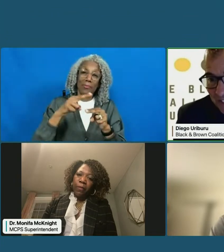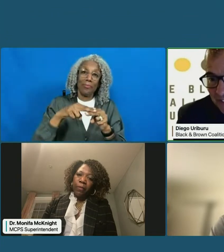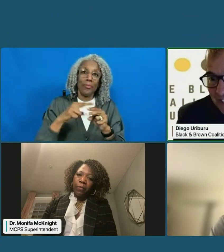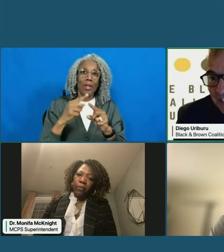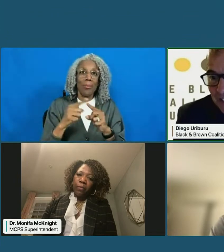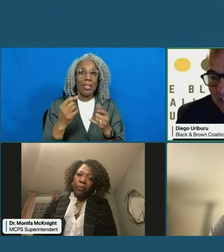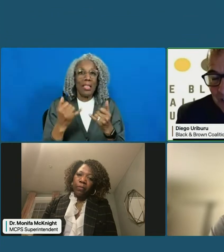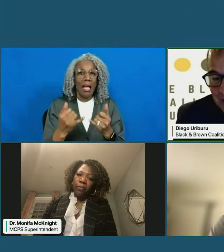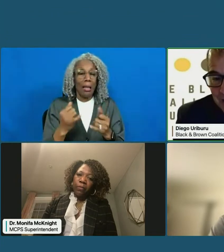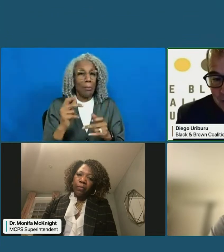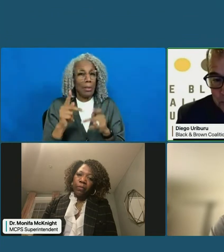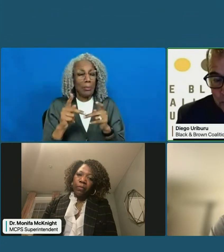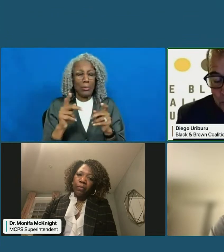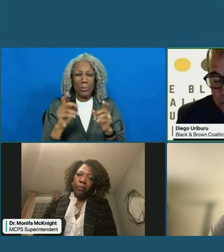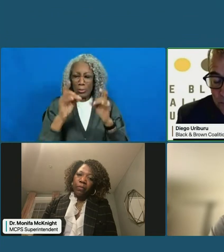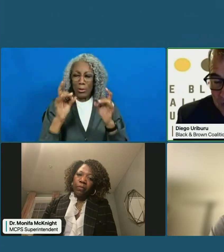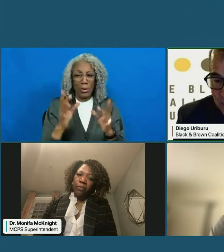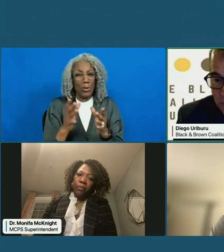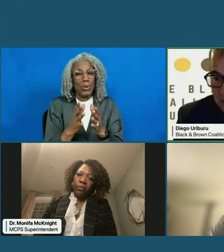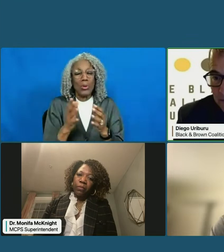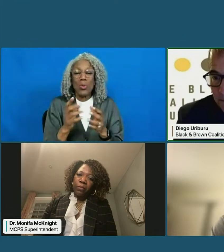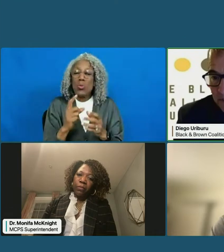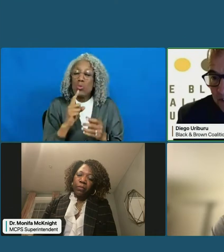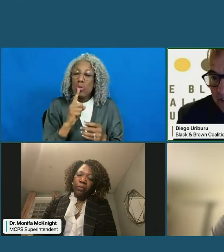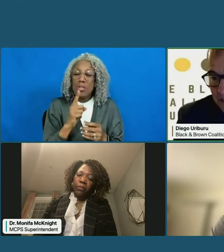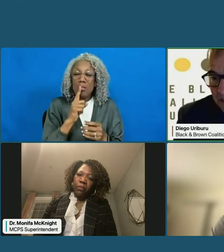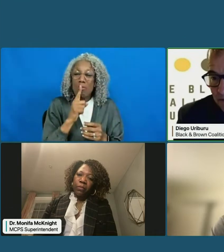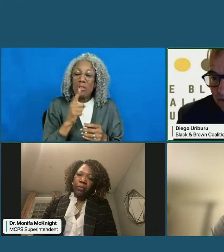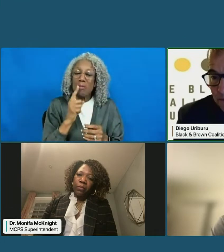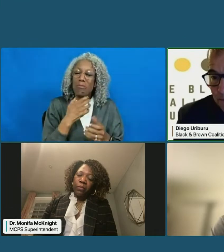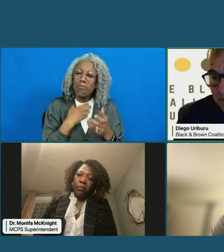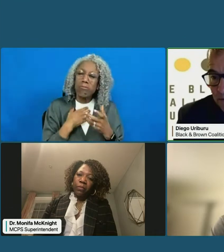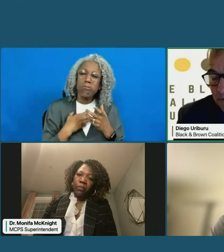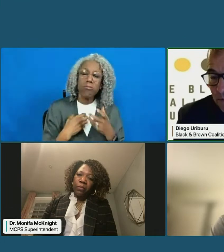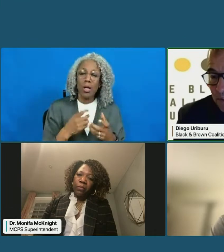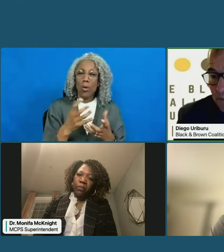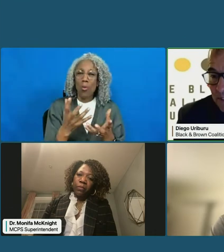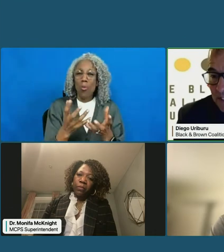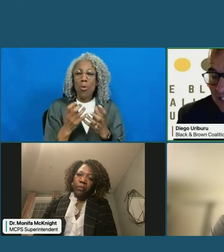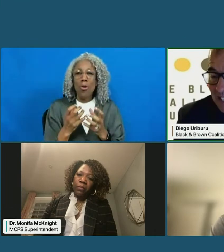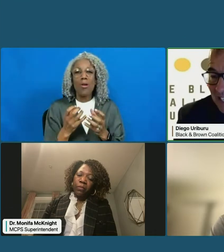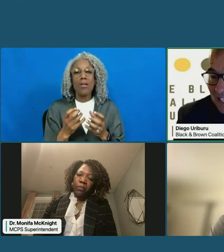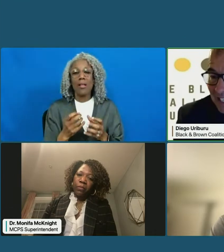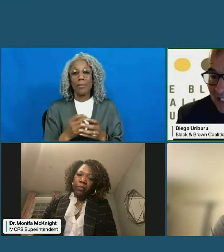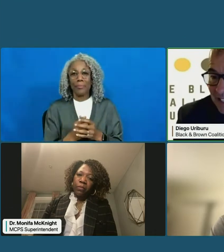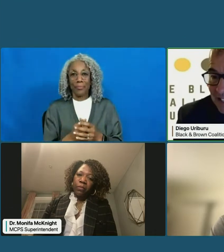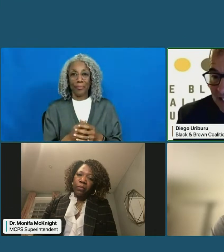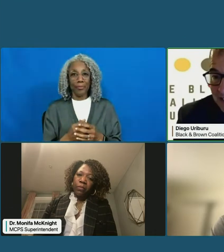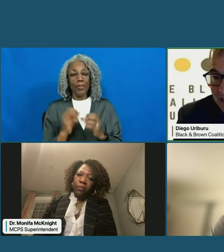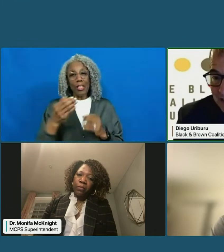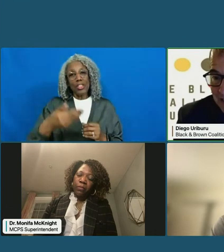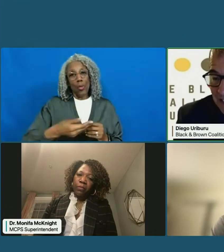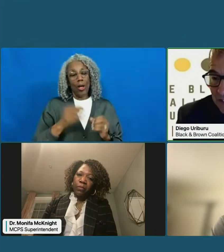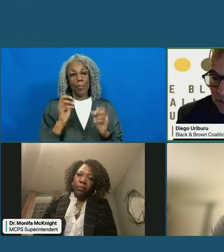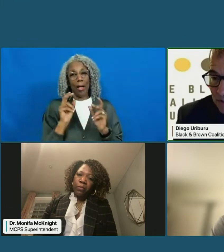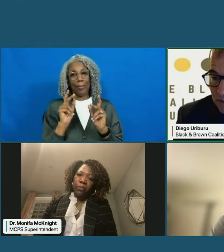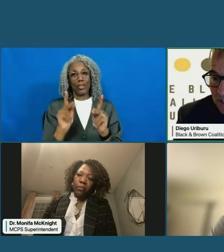No but but it's getting a point where people are desperate. So